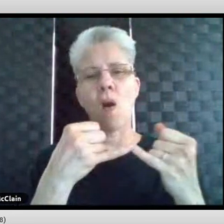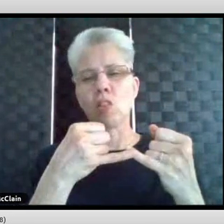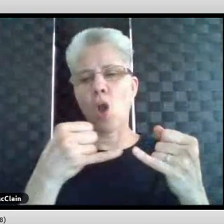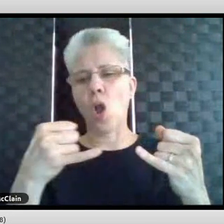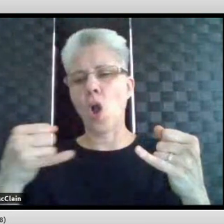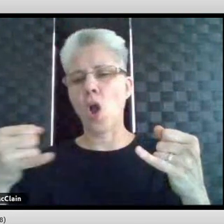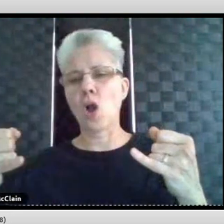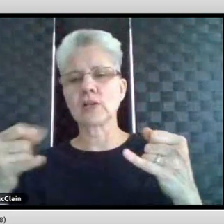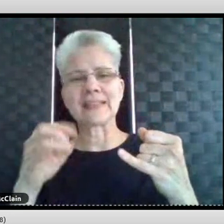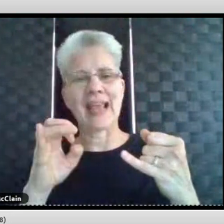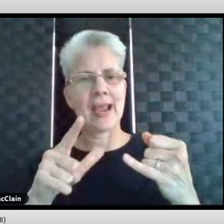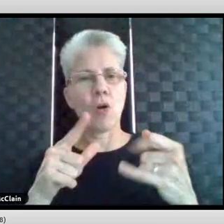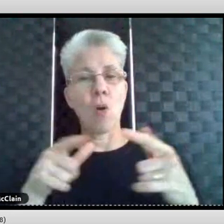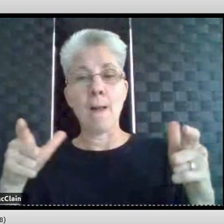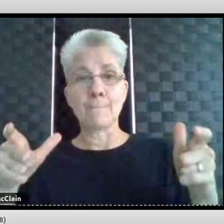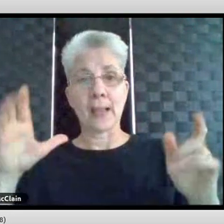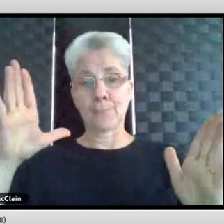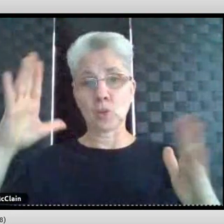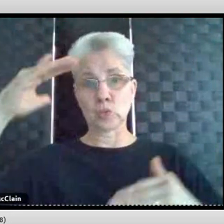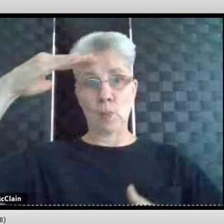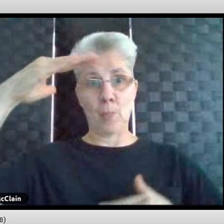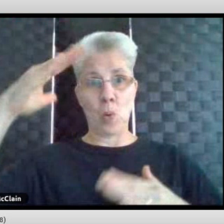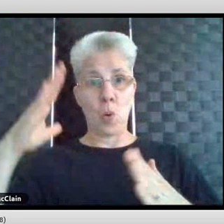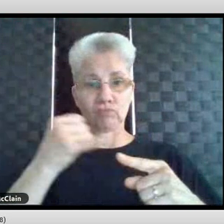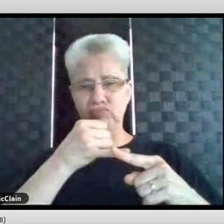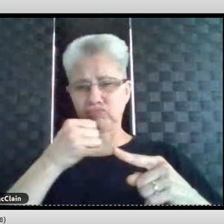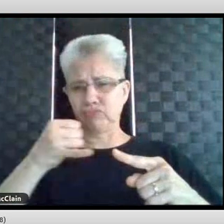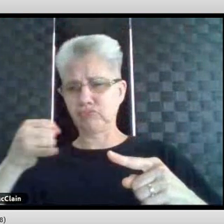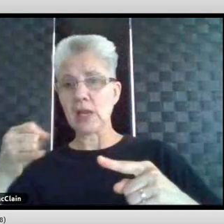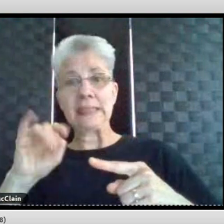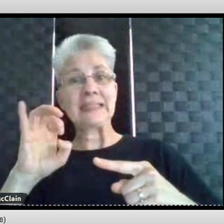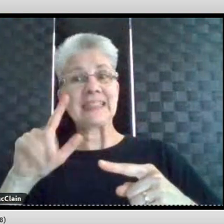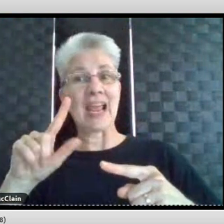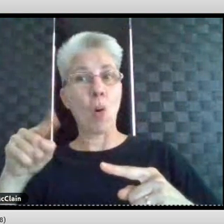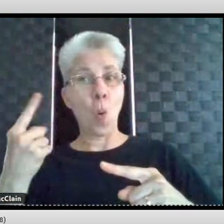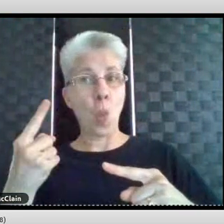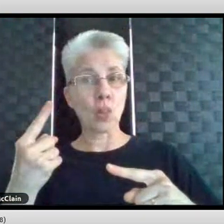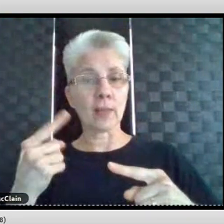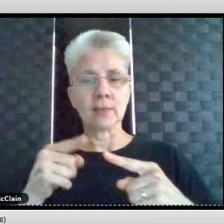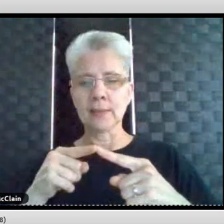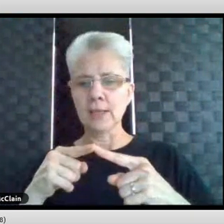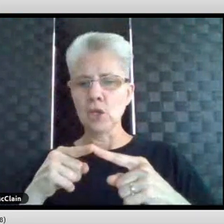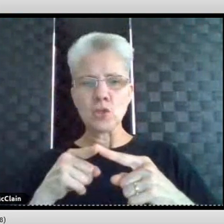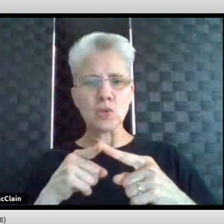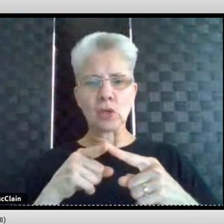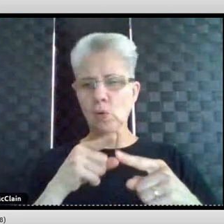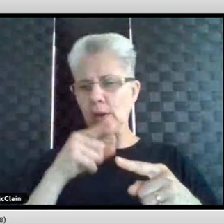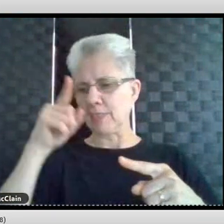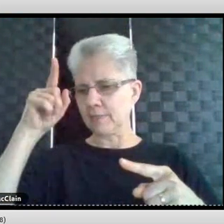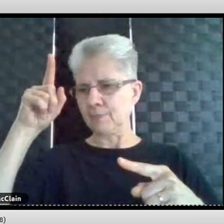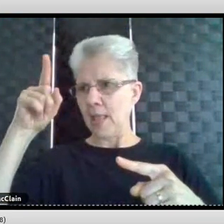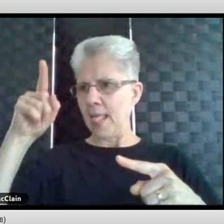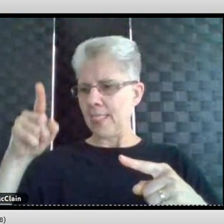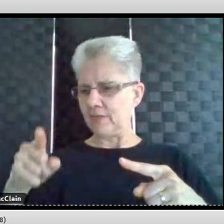on a huge poster board, maybe just the tail. You could go down the left side of it and do a little bit of the body